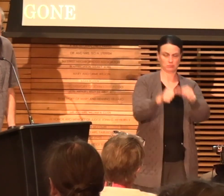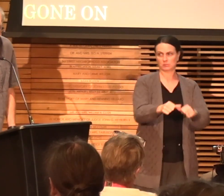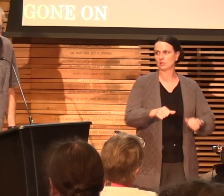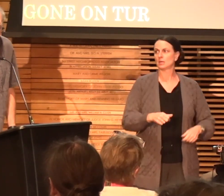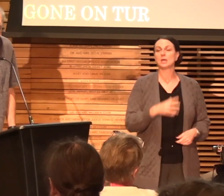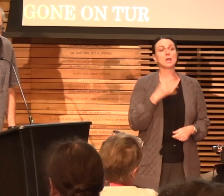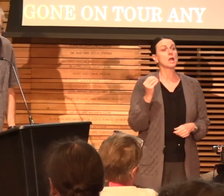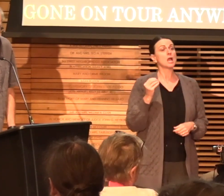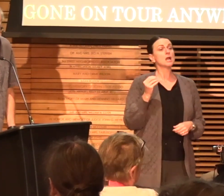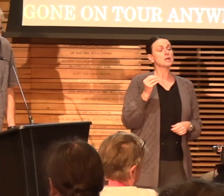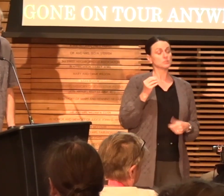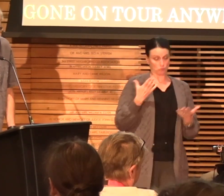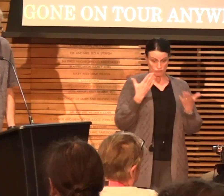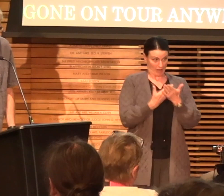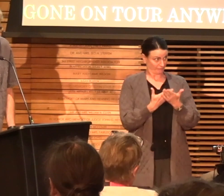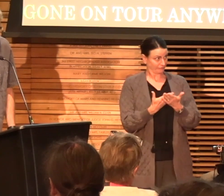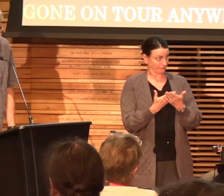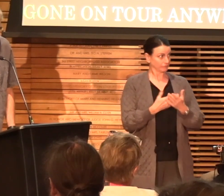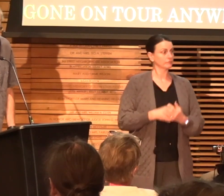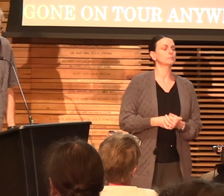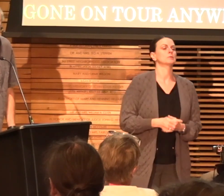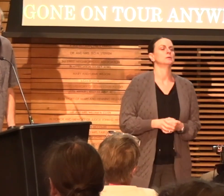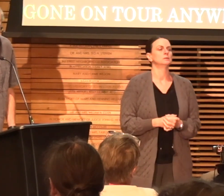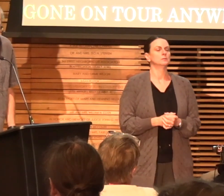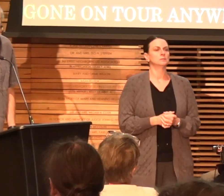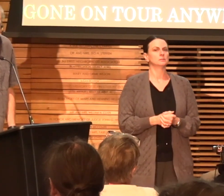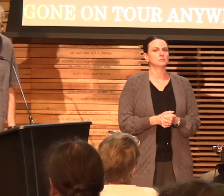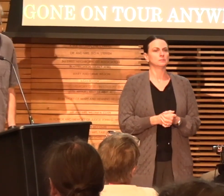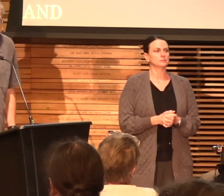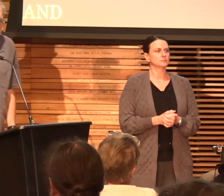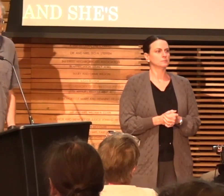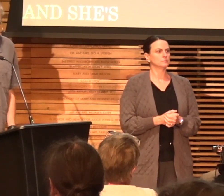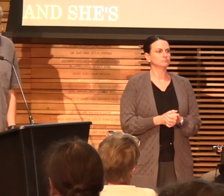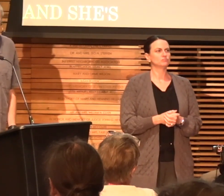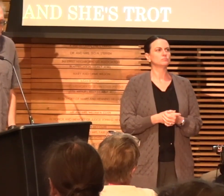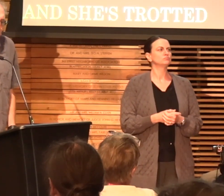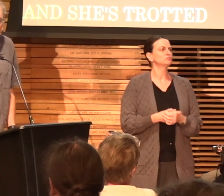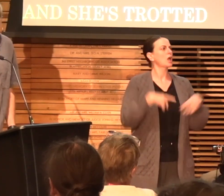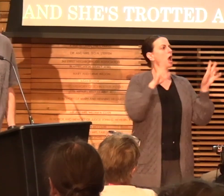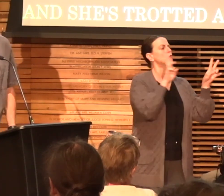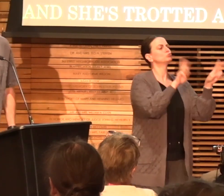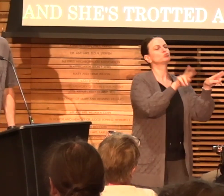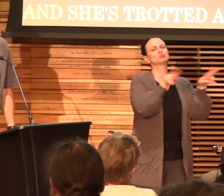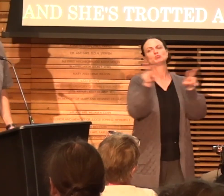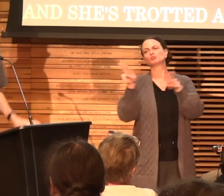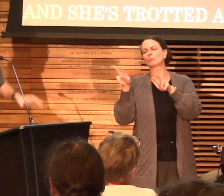And so she arrives and she's trotted around, she has multiple engagements.